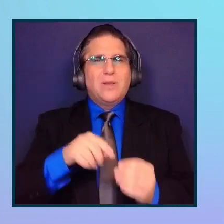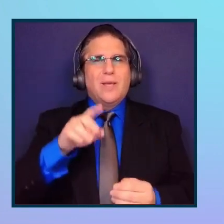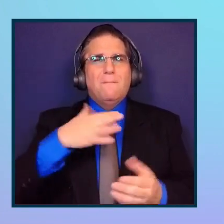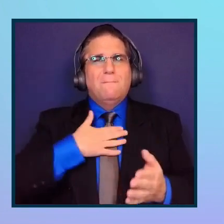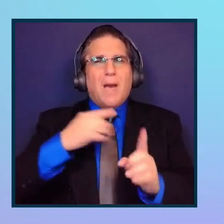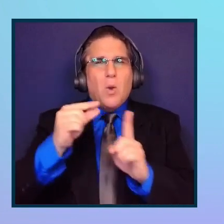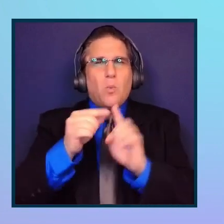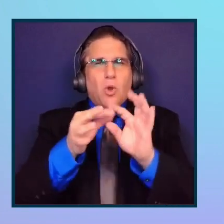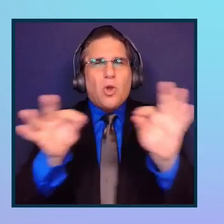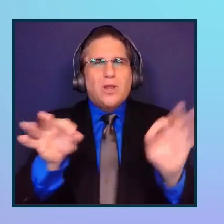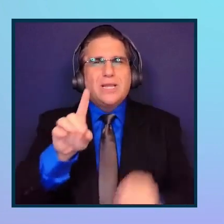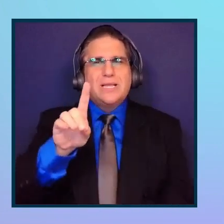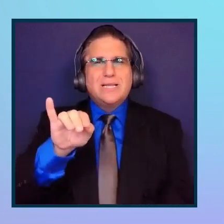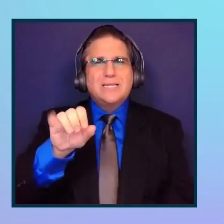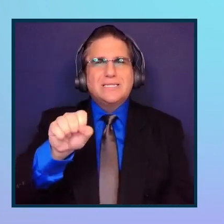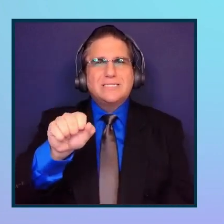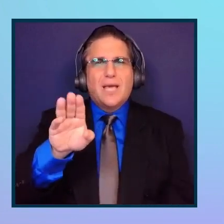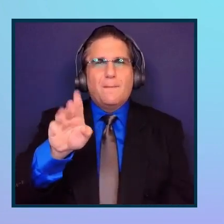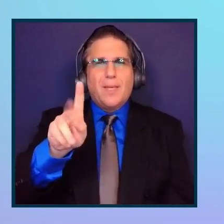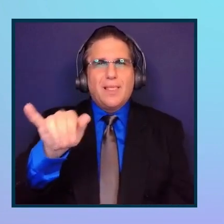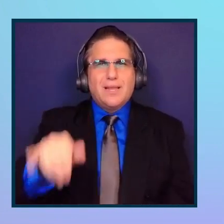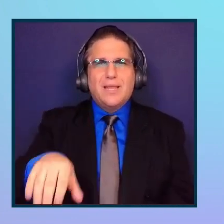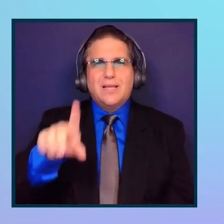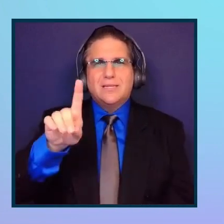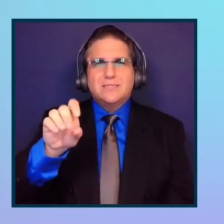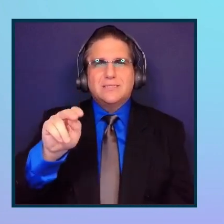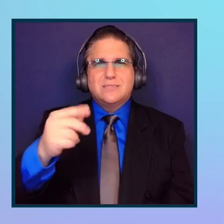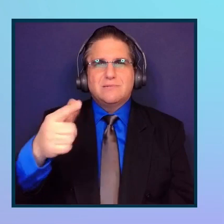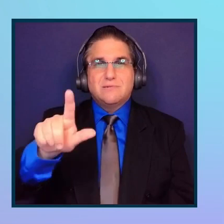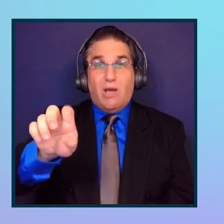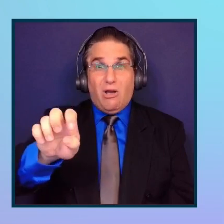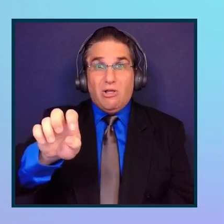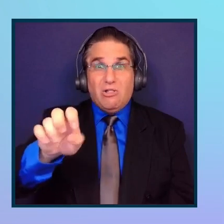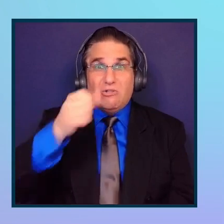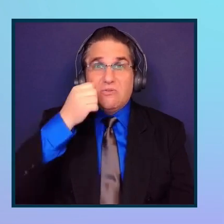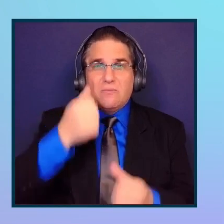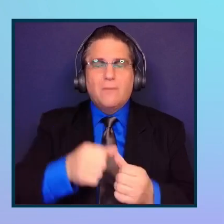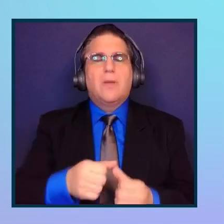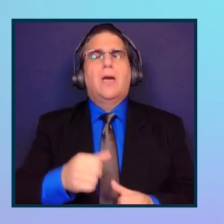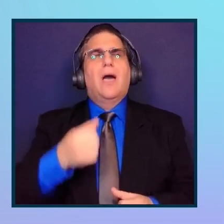I remember a few years ago there was a headline that said that there was a group of researchers